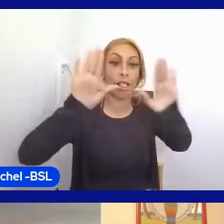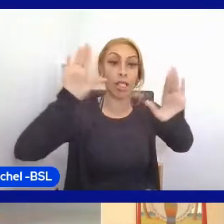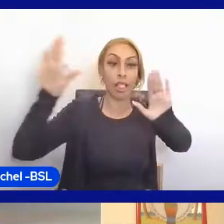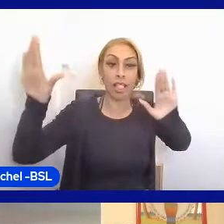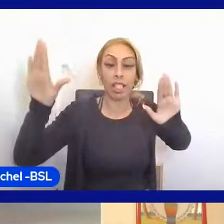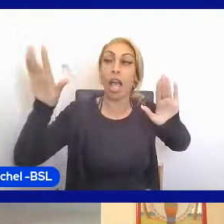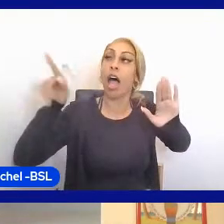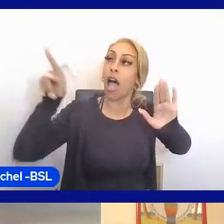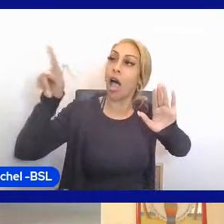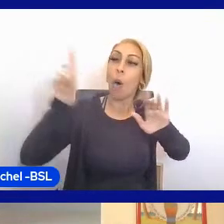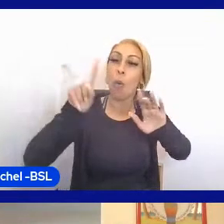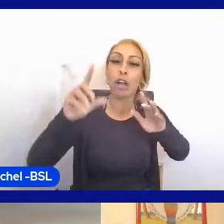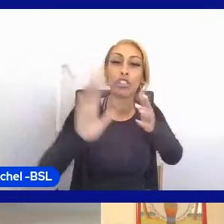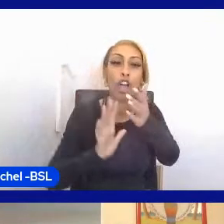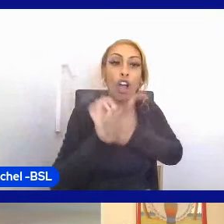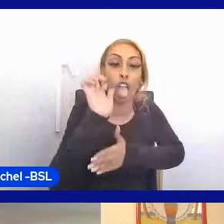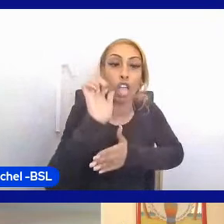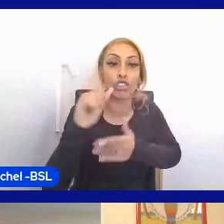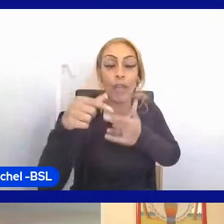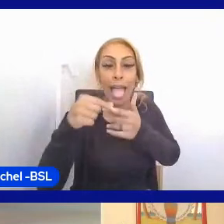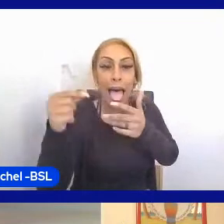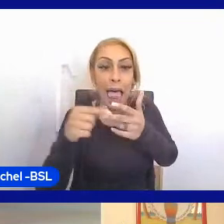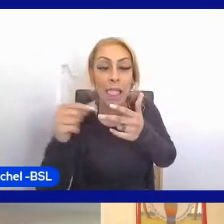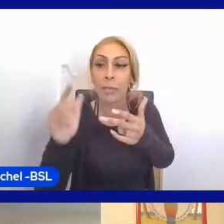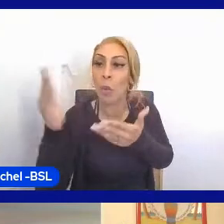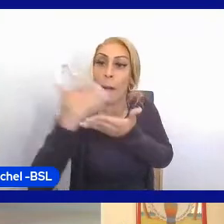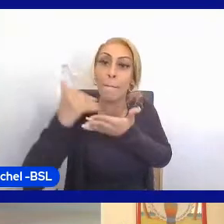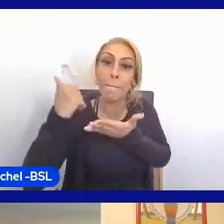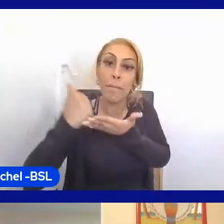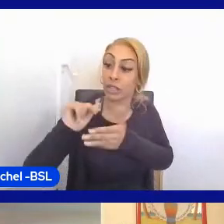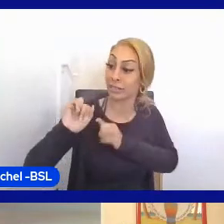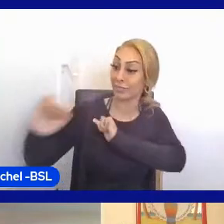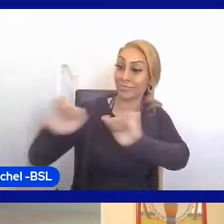narratives people would like to see animated or sounds that they would like to hear,